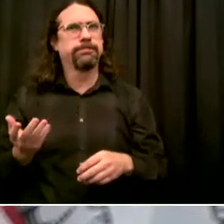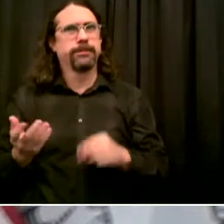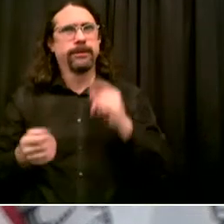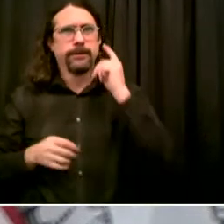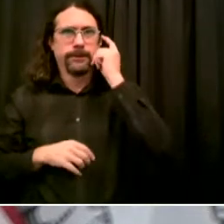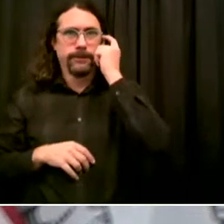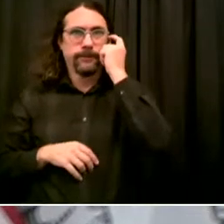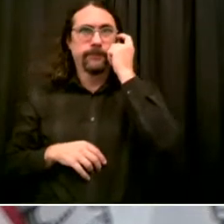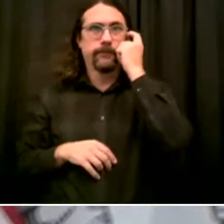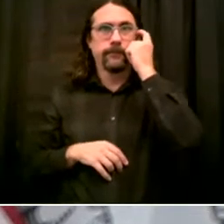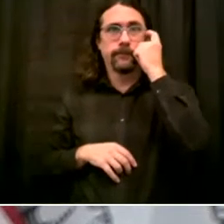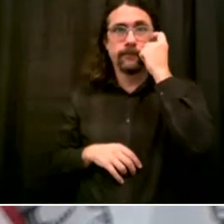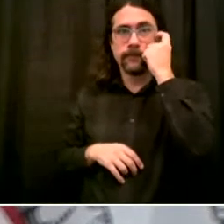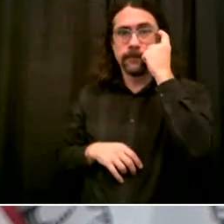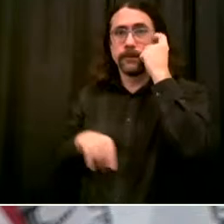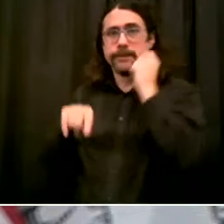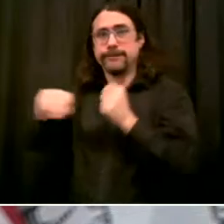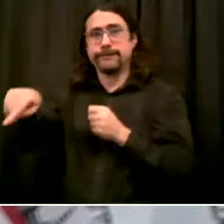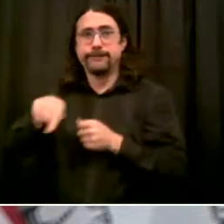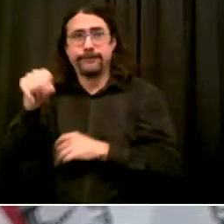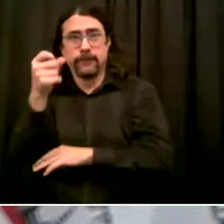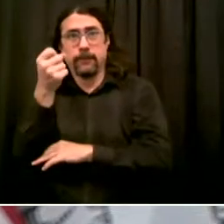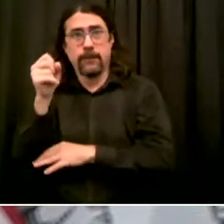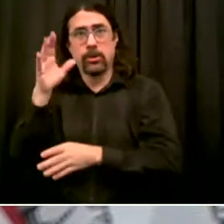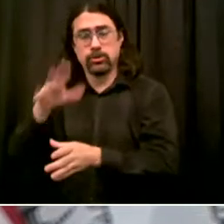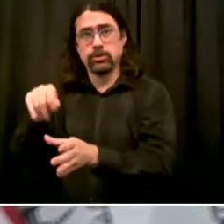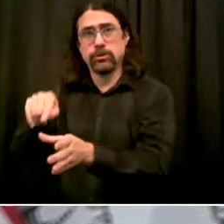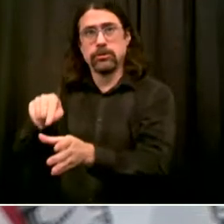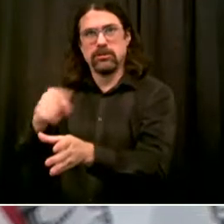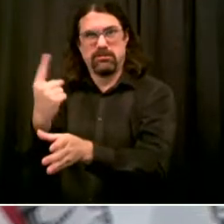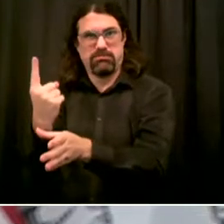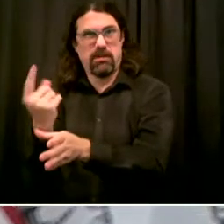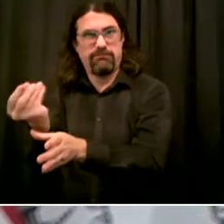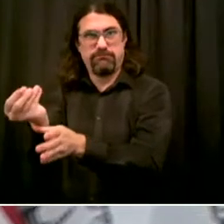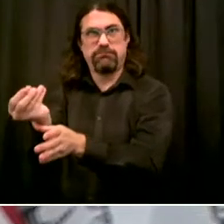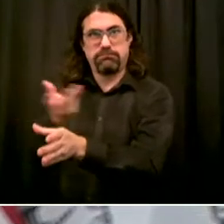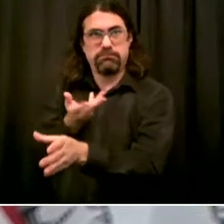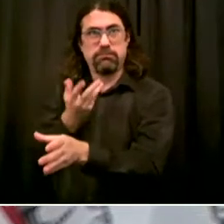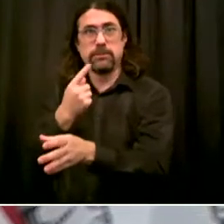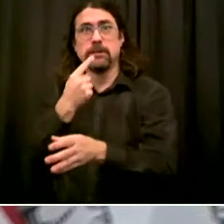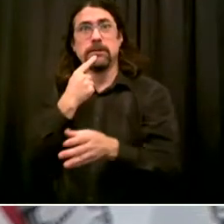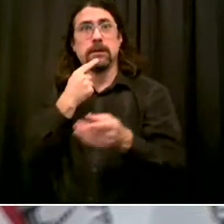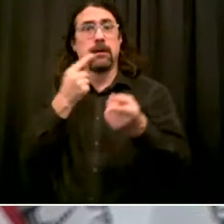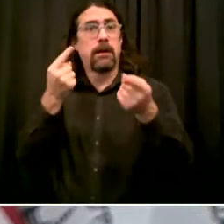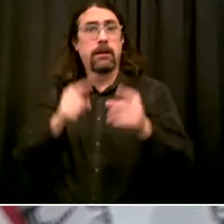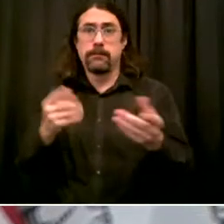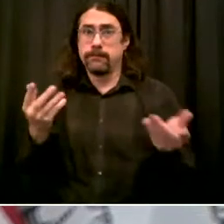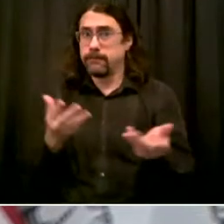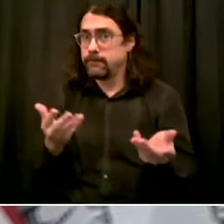ON A BICYCLE AND A CYCYLICST WH